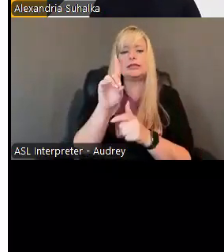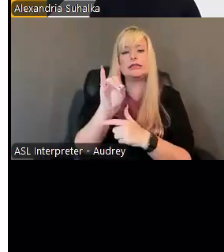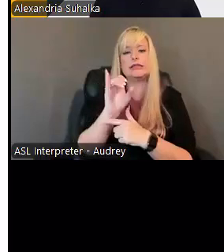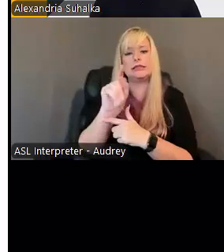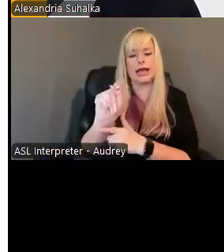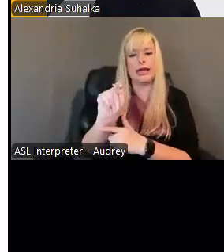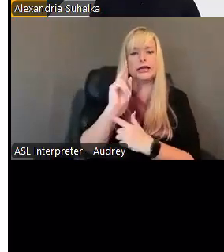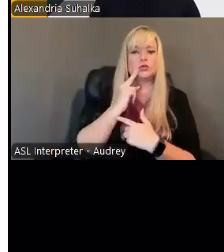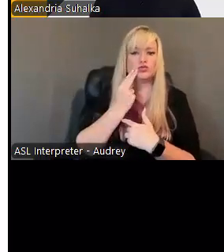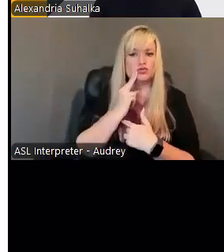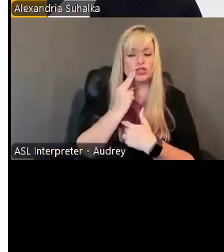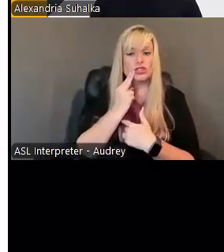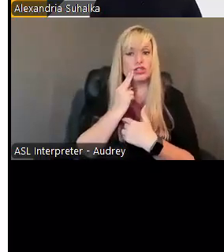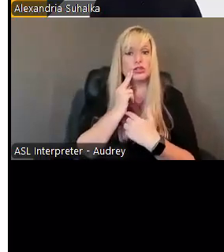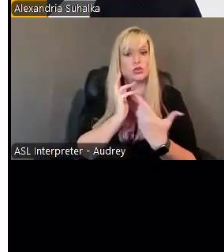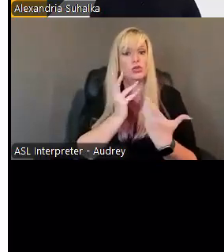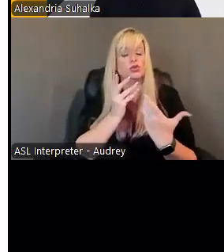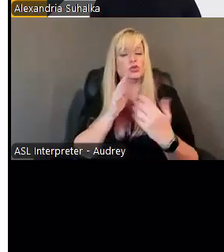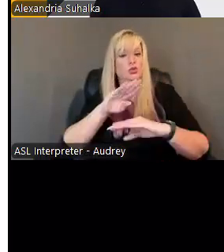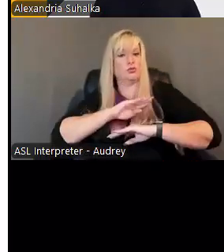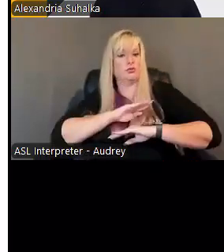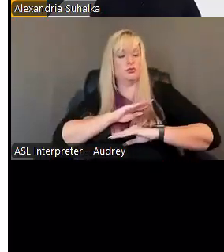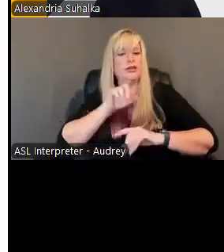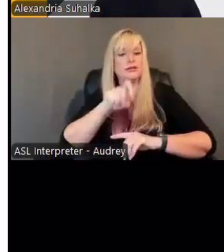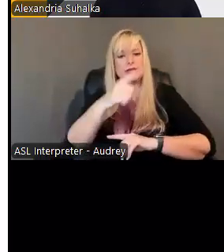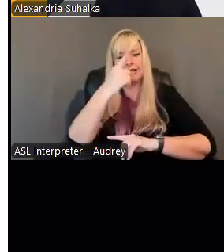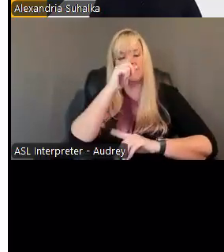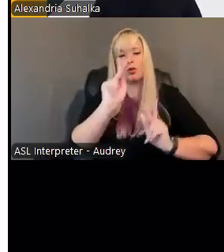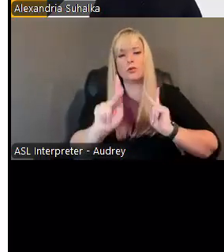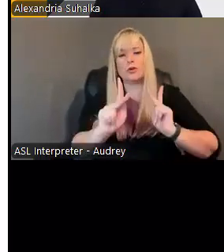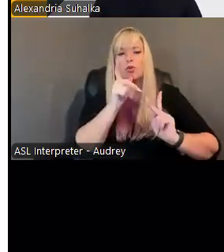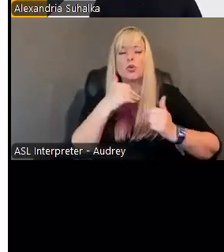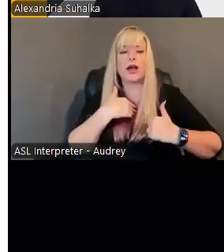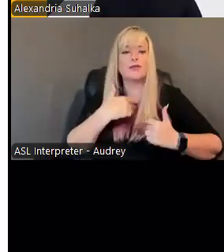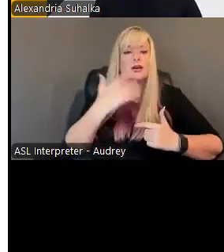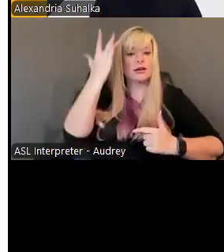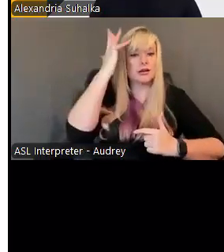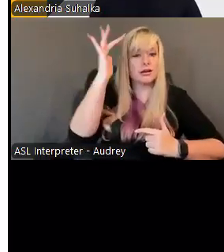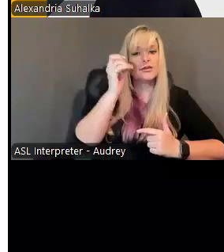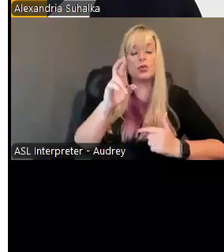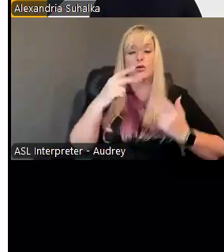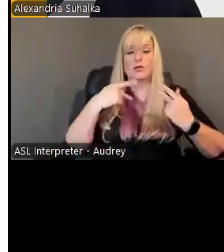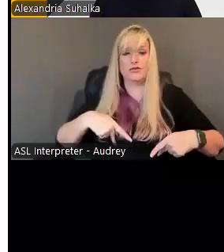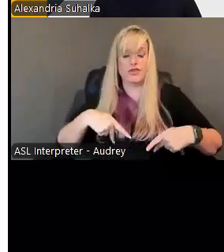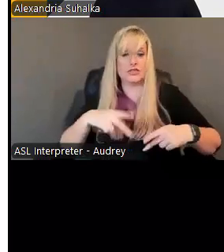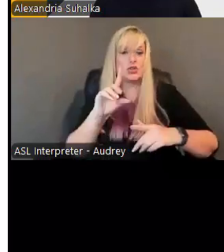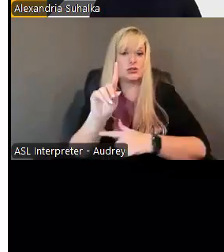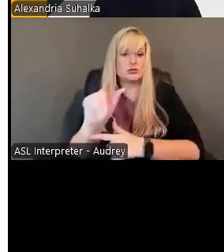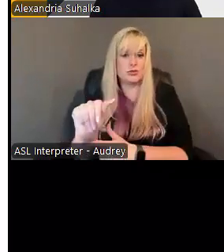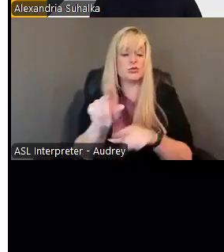had cognitive or physical disabilities. And then finally, we recognize that care partners can